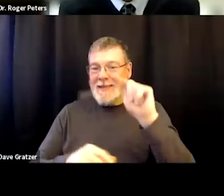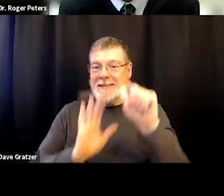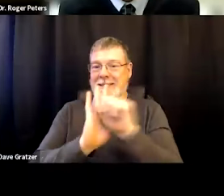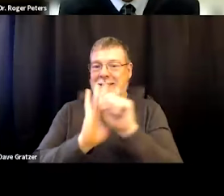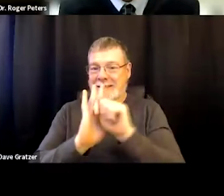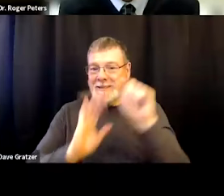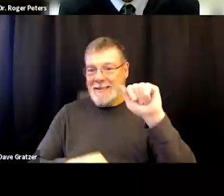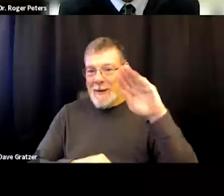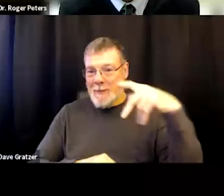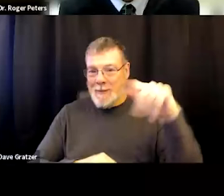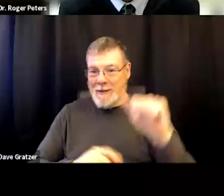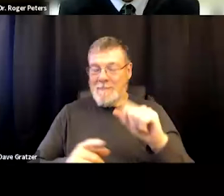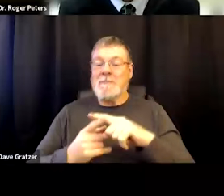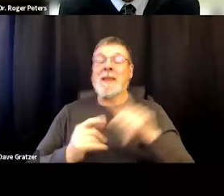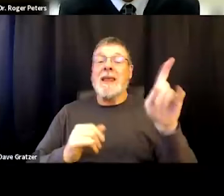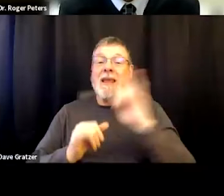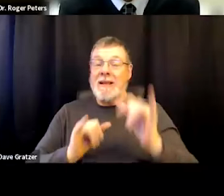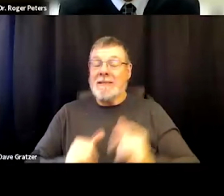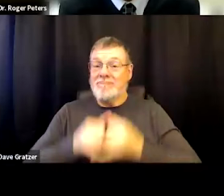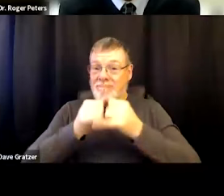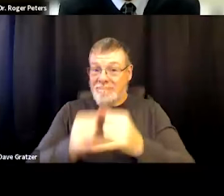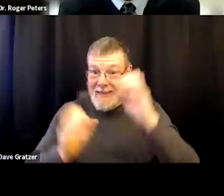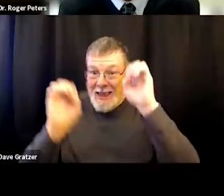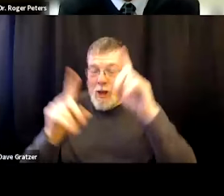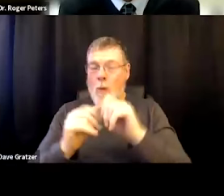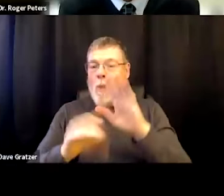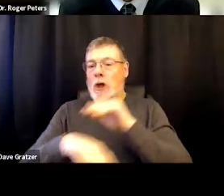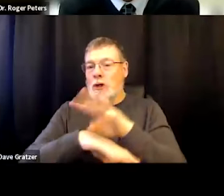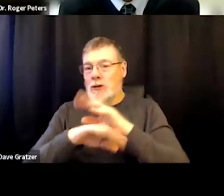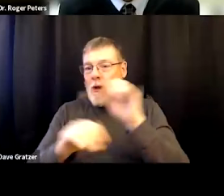And he is a Fulbright Scholar and a consultant with the US Department of States Bureau